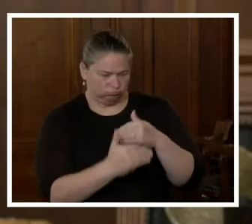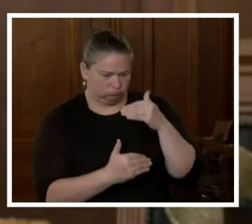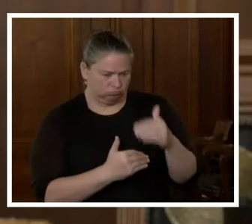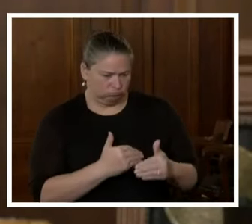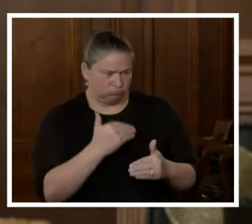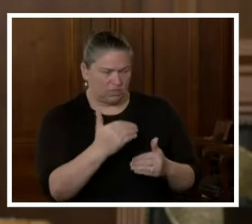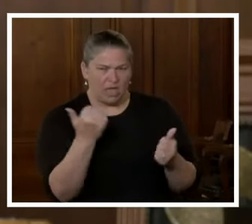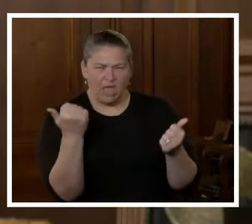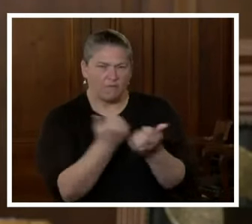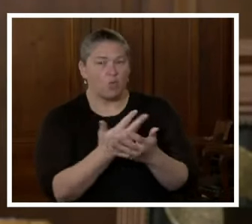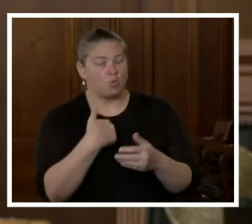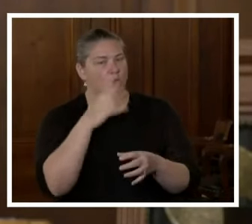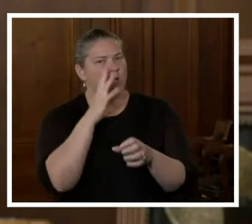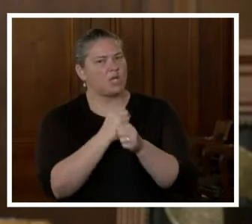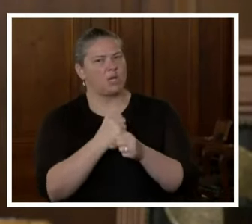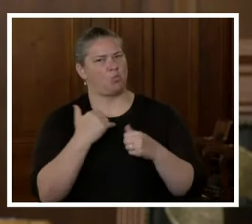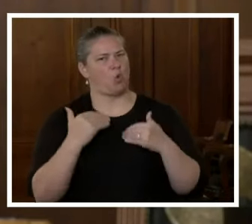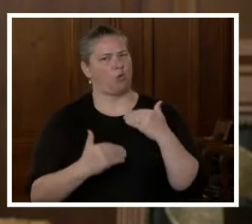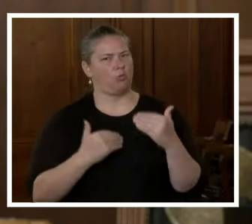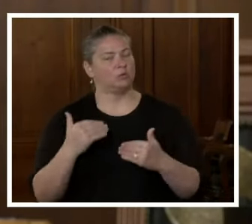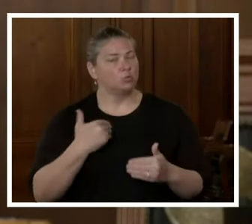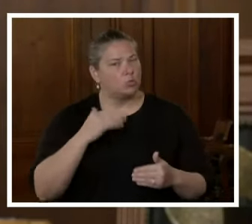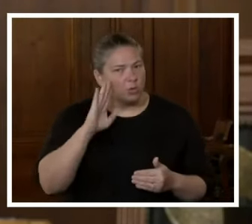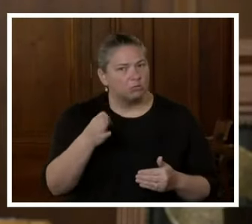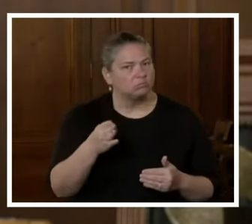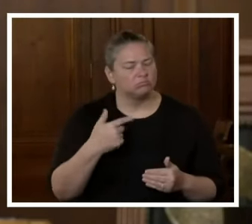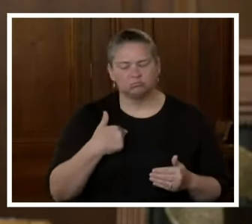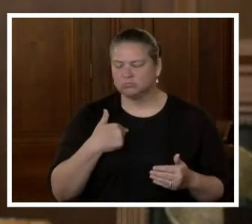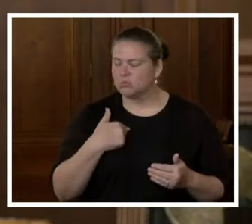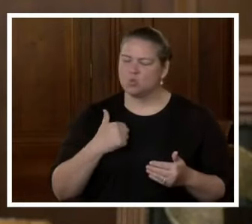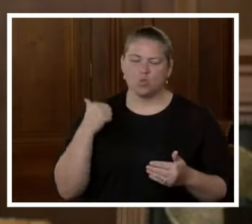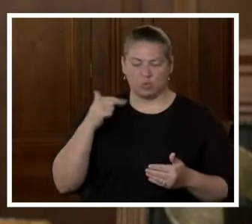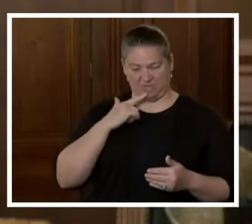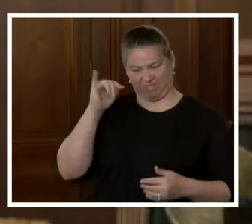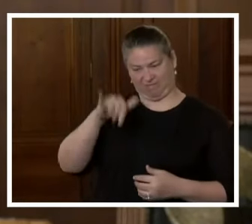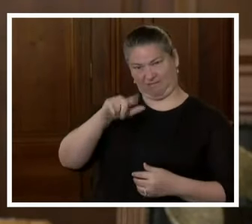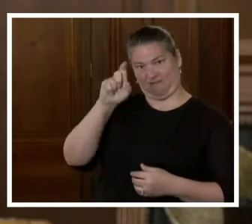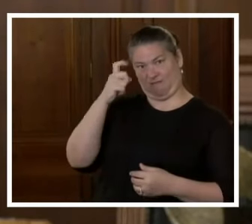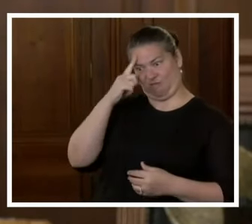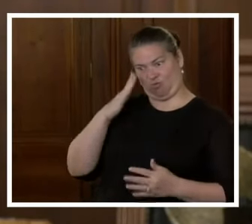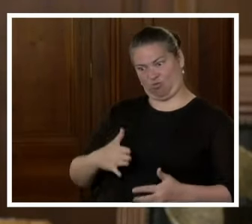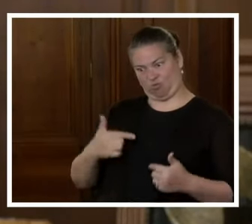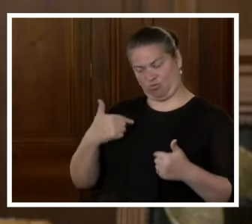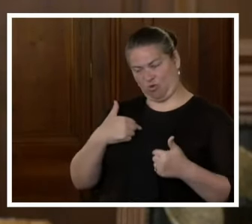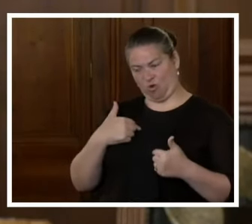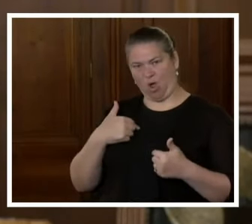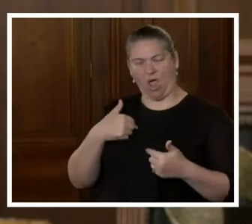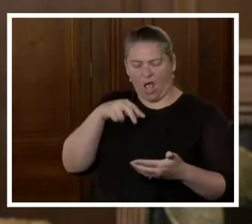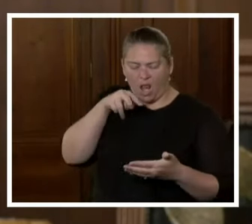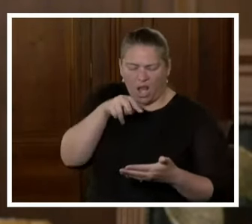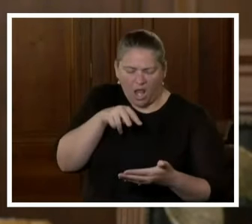OF THOSE 450 THERE ARE PROBABLY A FEW MORE THAT ARE ALL COMING